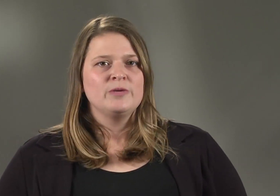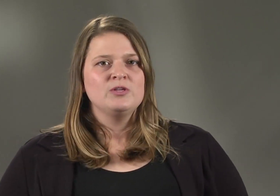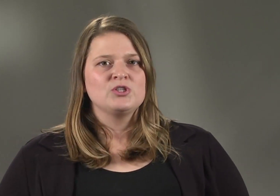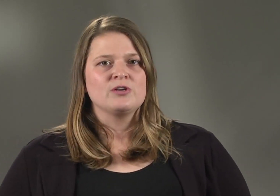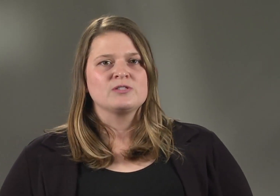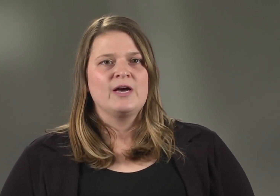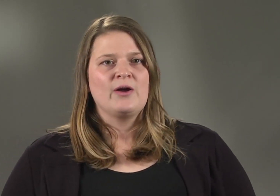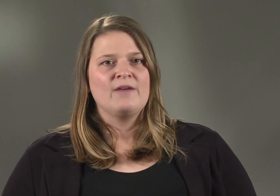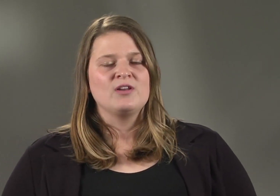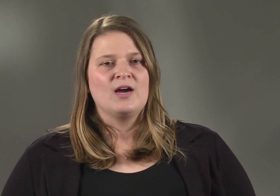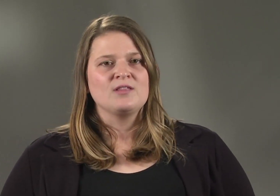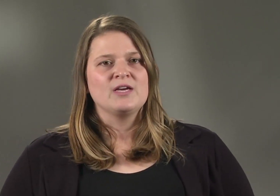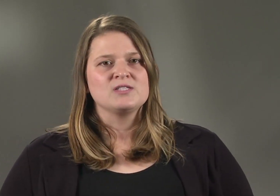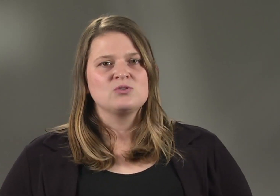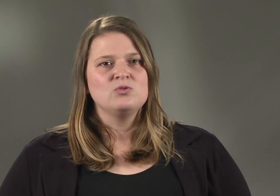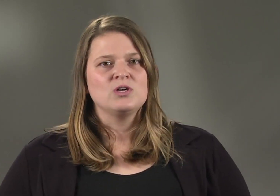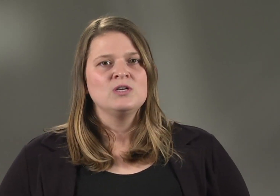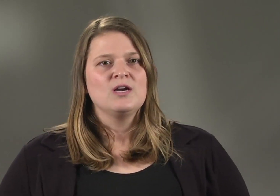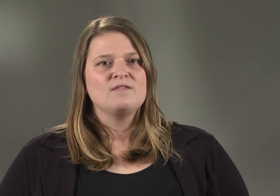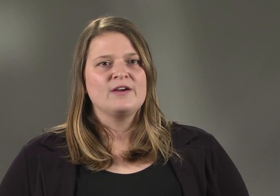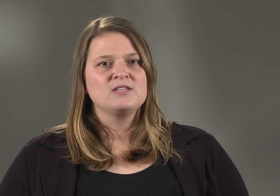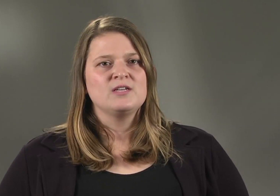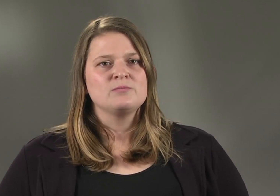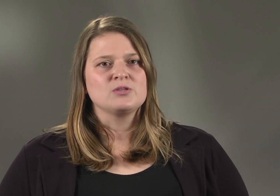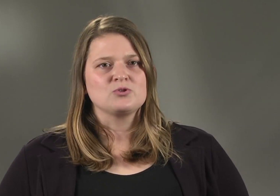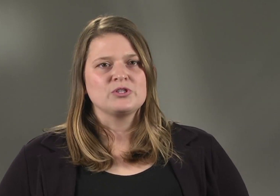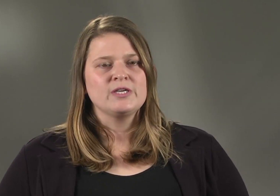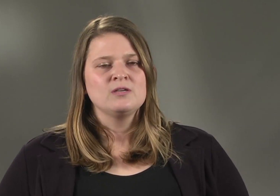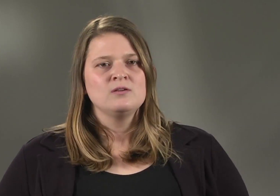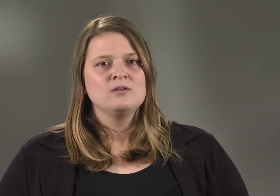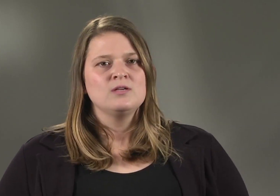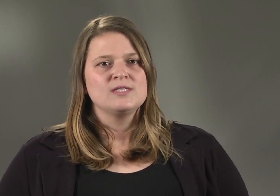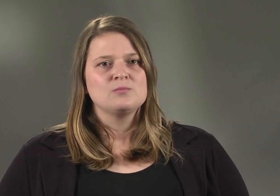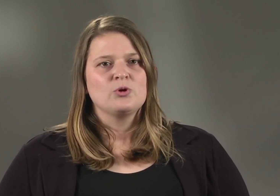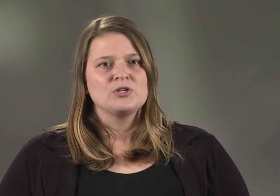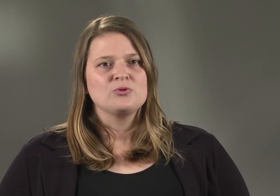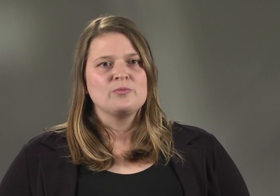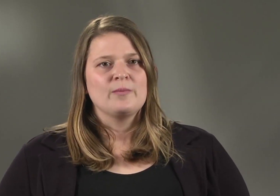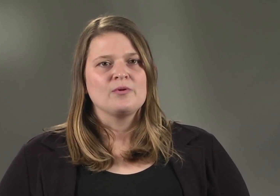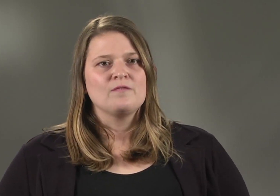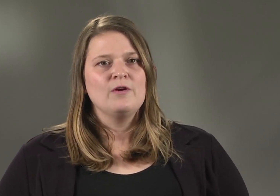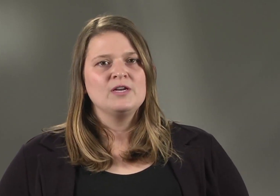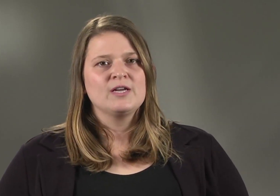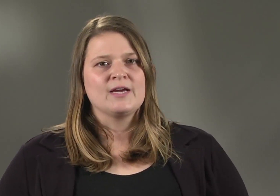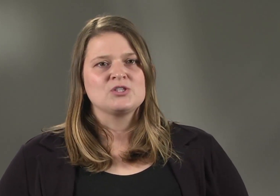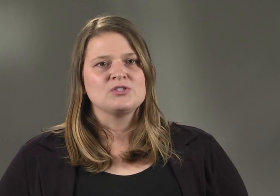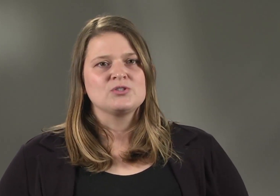Jaemi shares how having online school affected him socially. It's important to remember friend connections